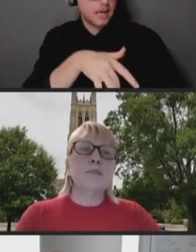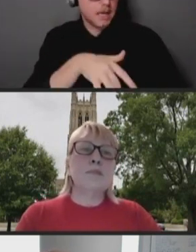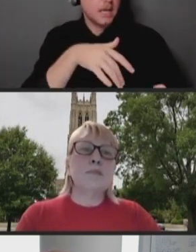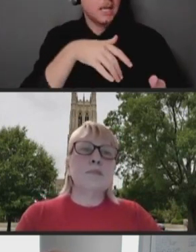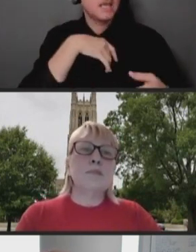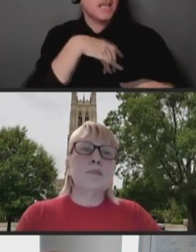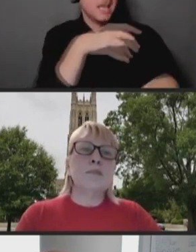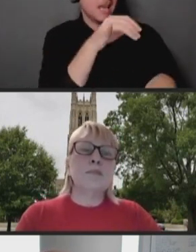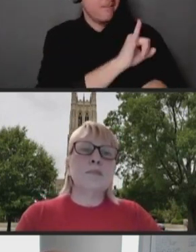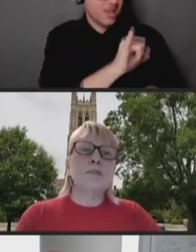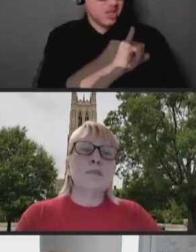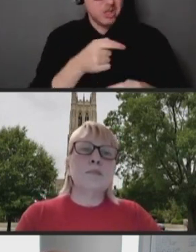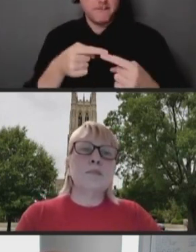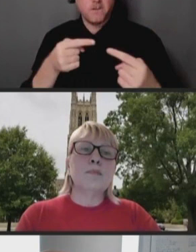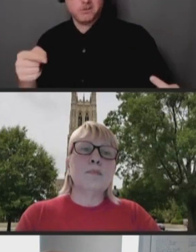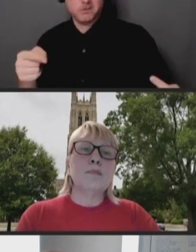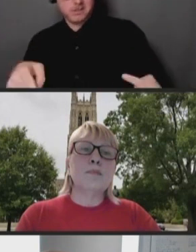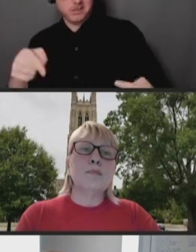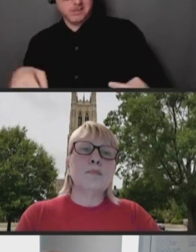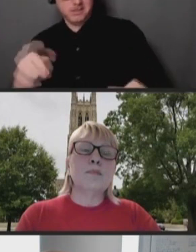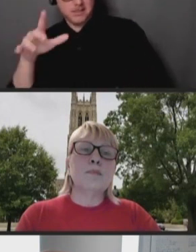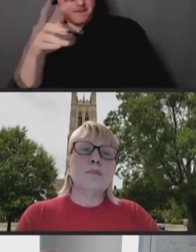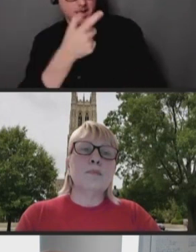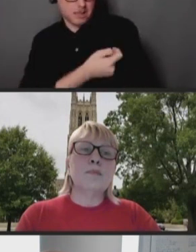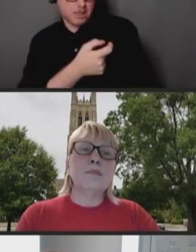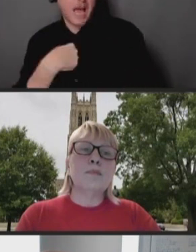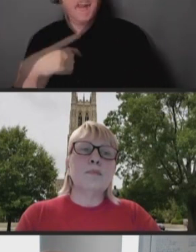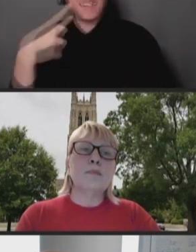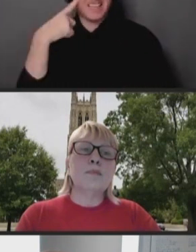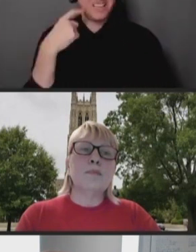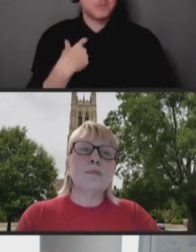I think that's going to be the way to go because, as you said, they can be real tough in humans